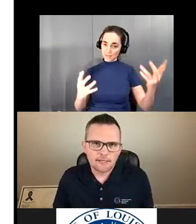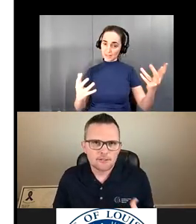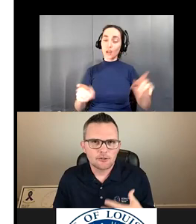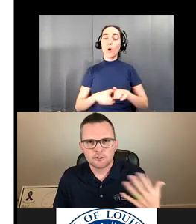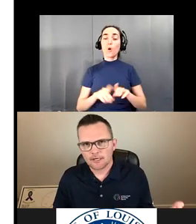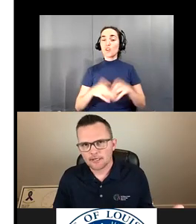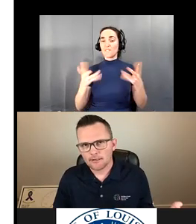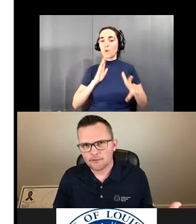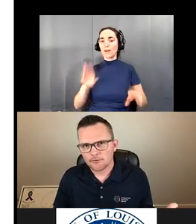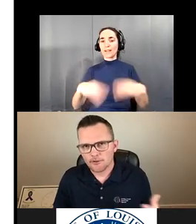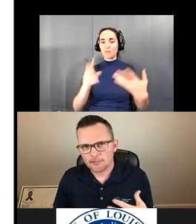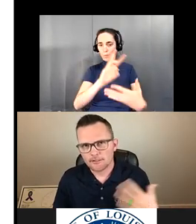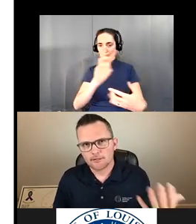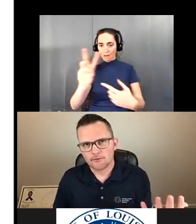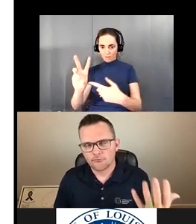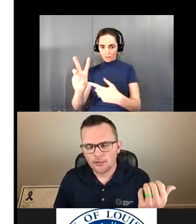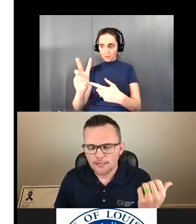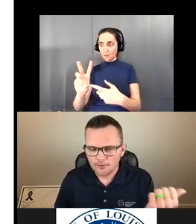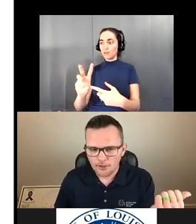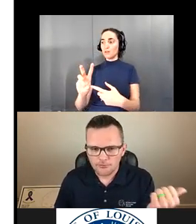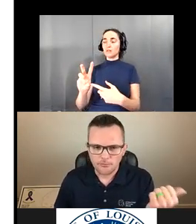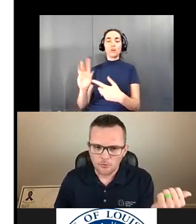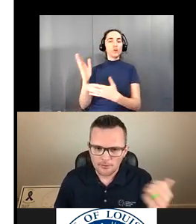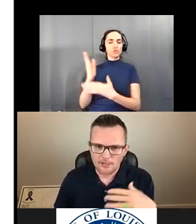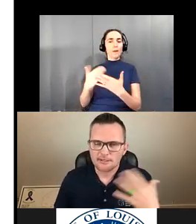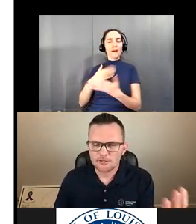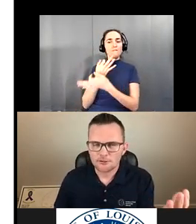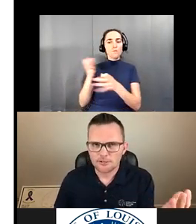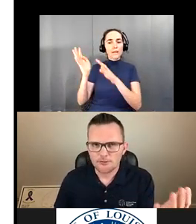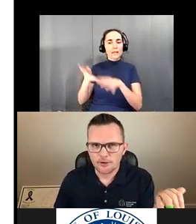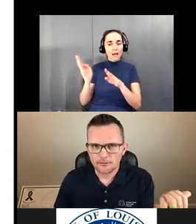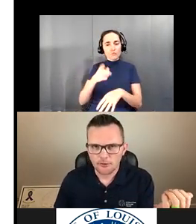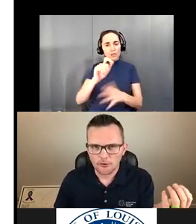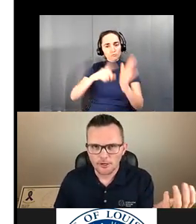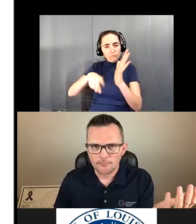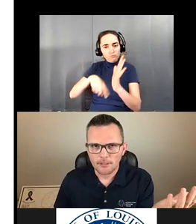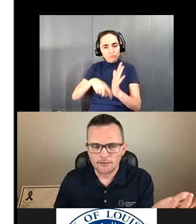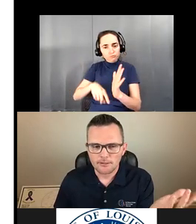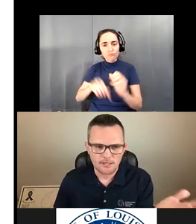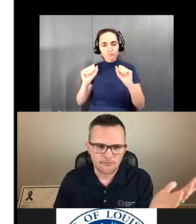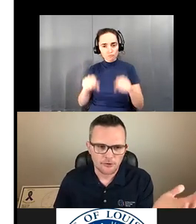at the end you can check out some of the things that are free to download from our website that you'll see throughout the program this afternoon.